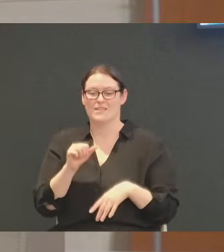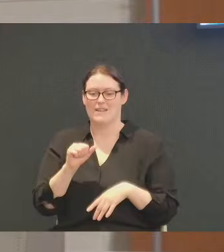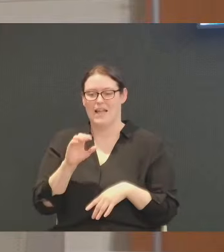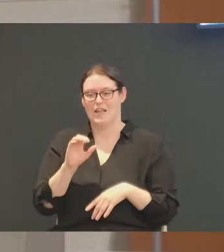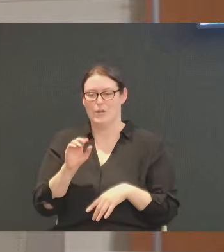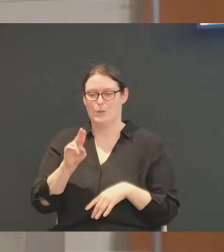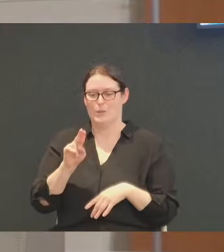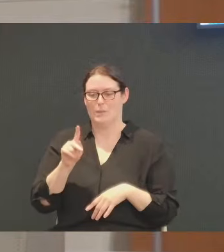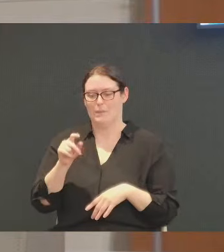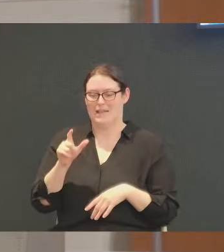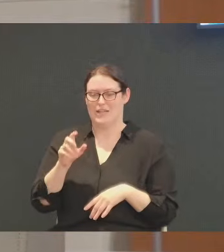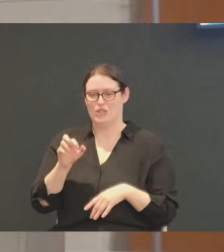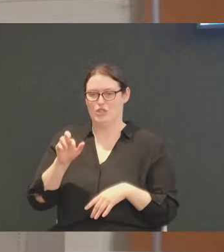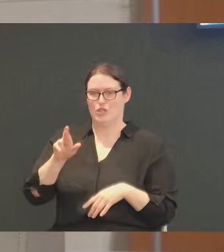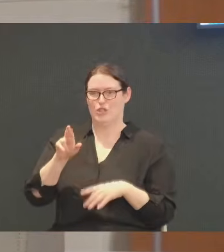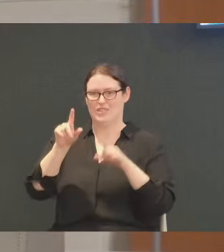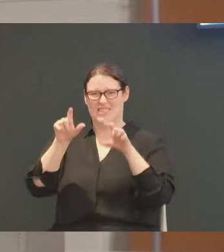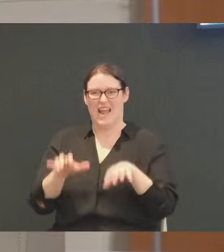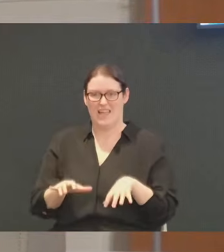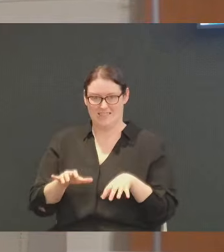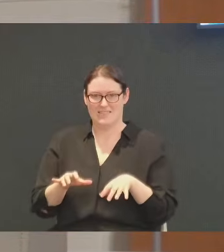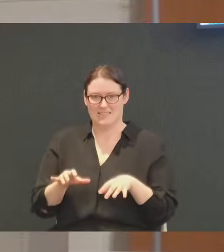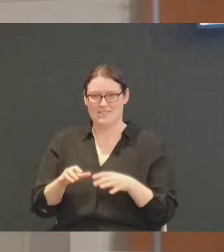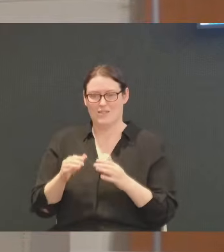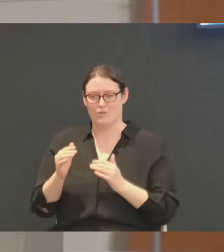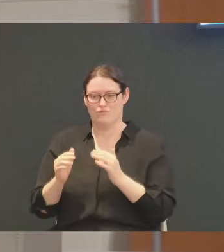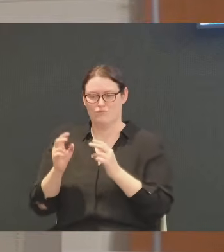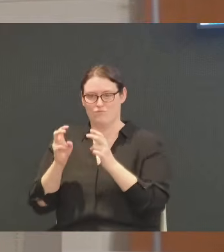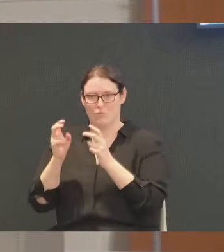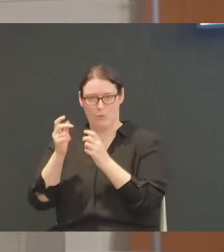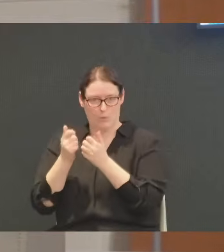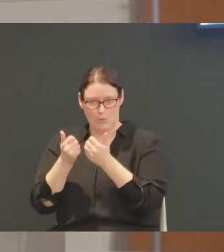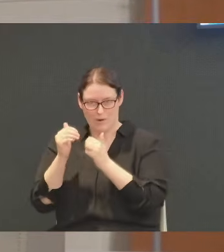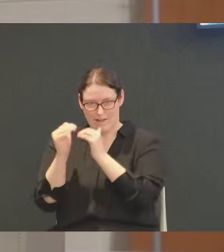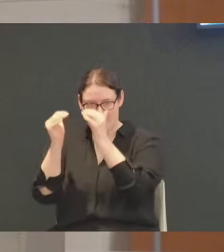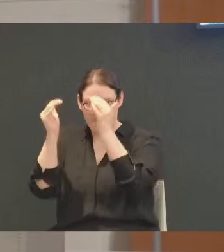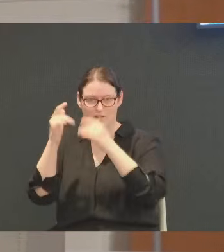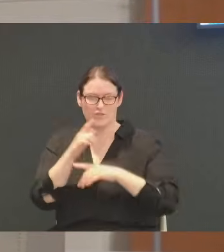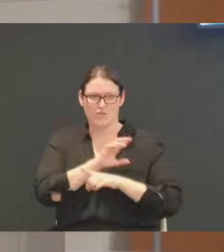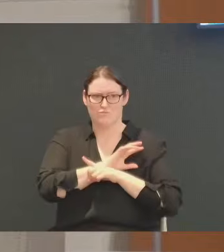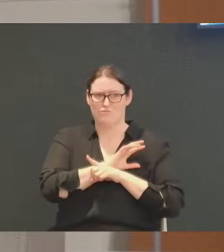college placement examination with outstanding results, demonstrating her readiness for college